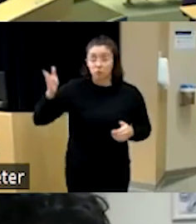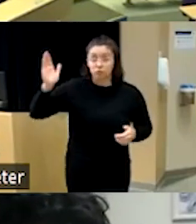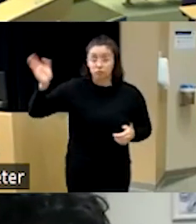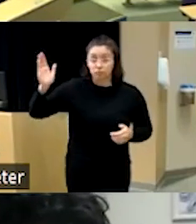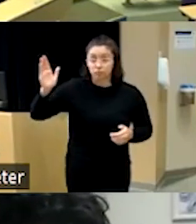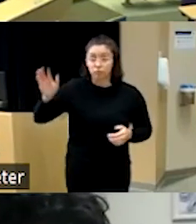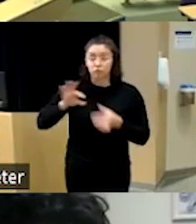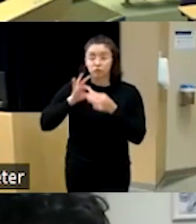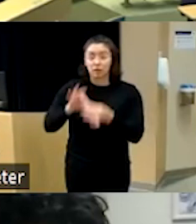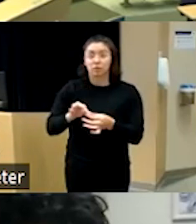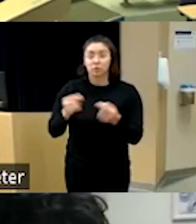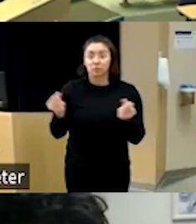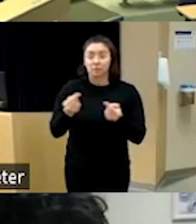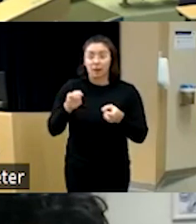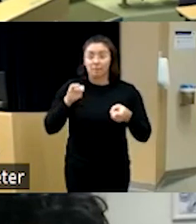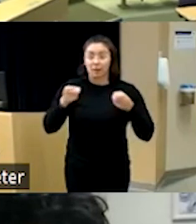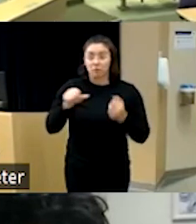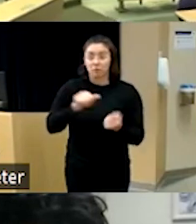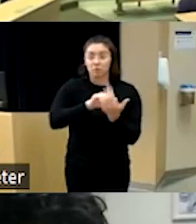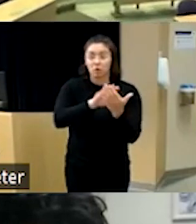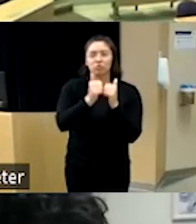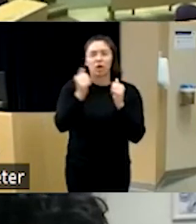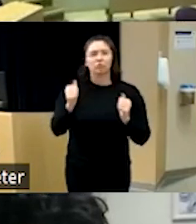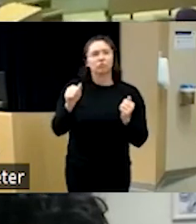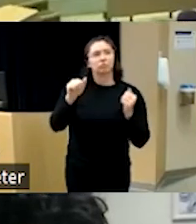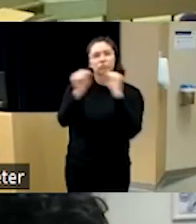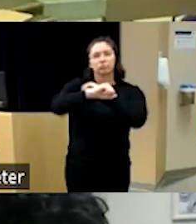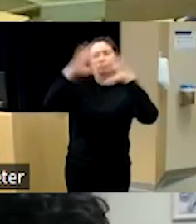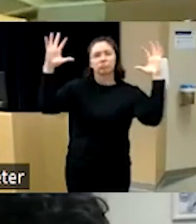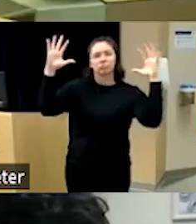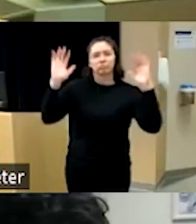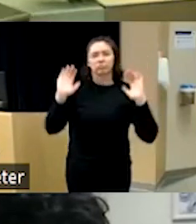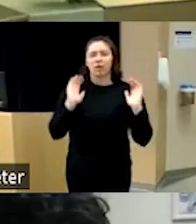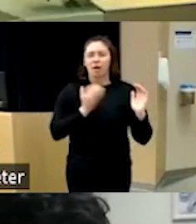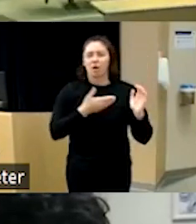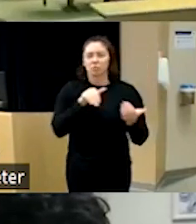management approach is kind of how we're trying to envision our fnd approach and you and I didn't